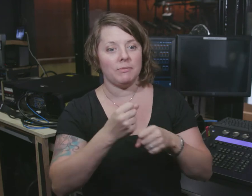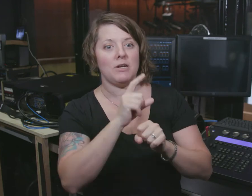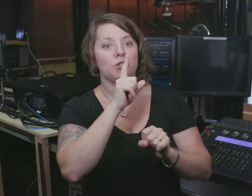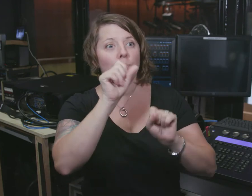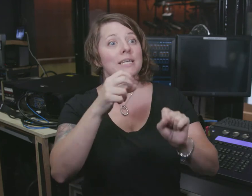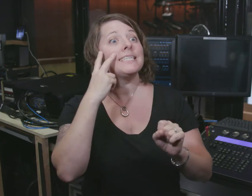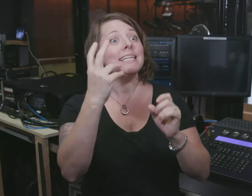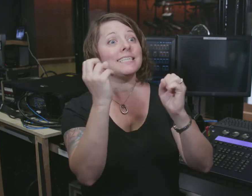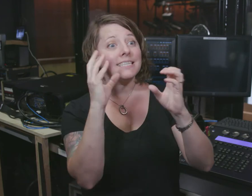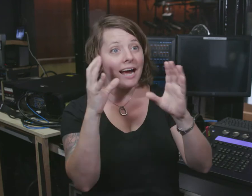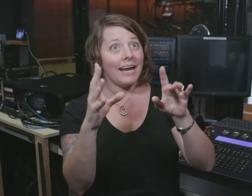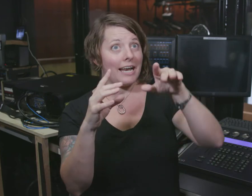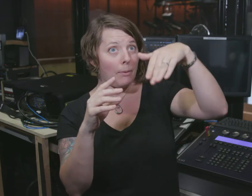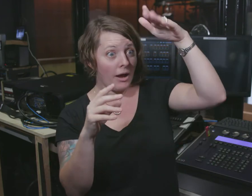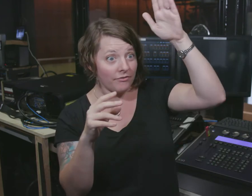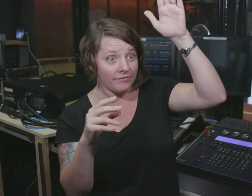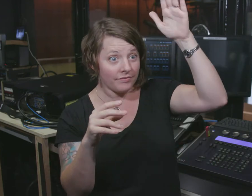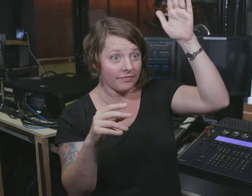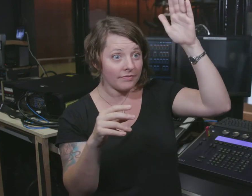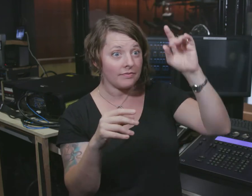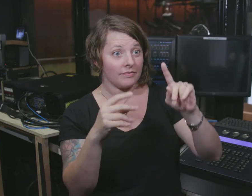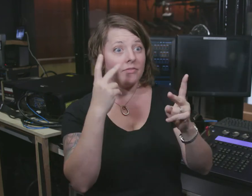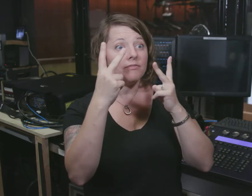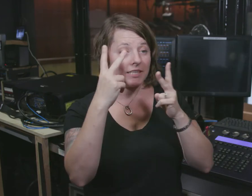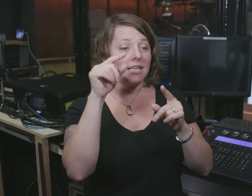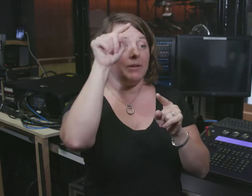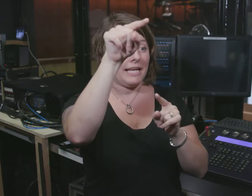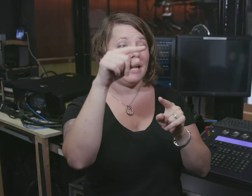We need to make sure that we can see the signing above